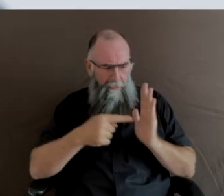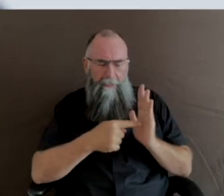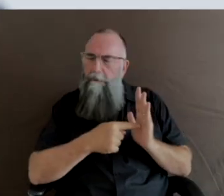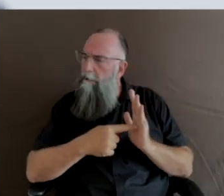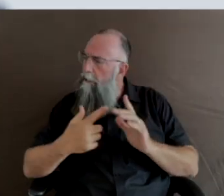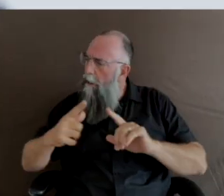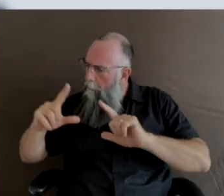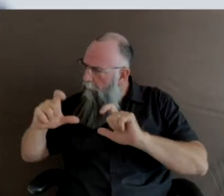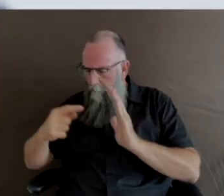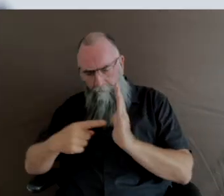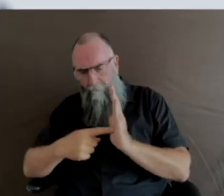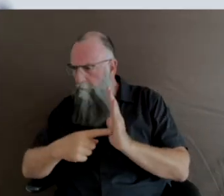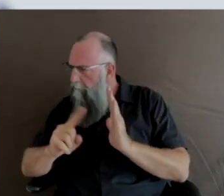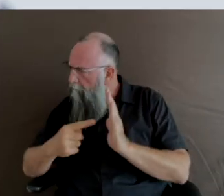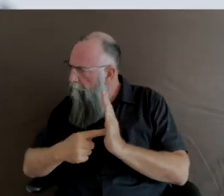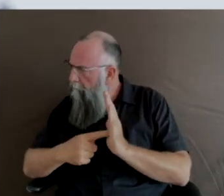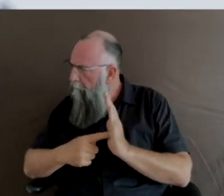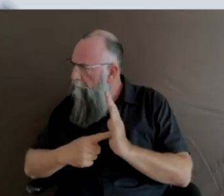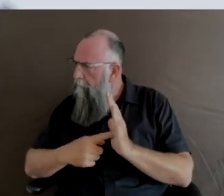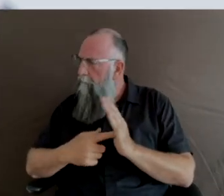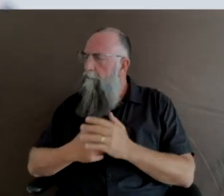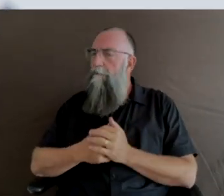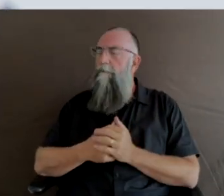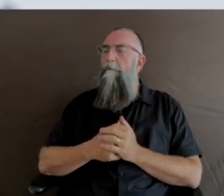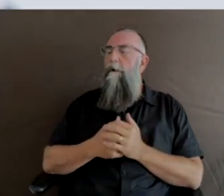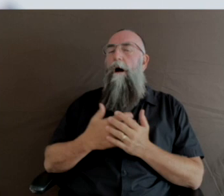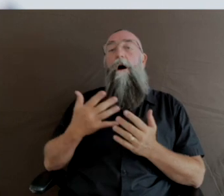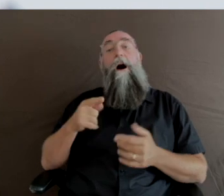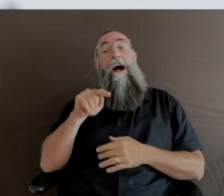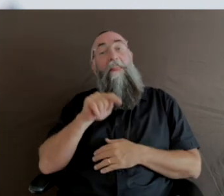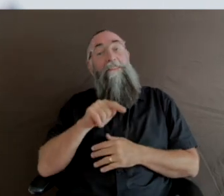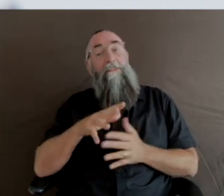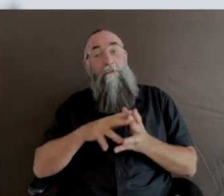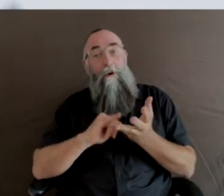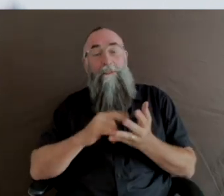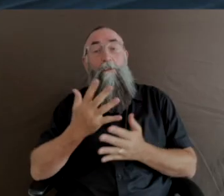which was a project commissioned by The WIRED Lab who are based out in Cootamundra.